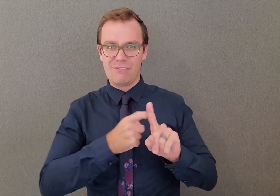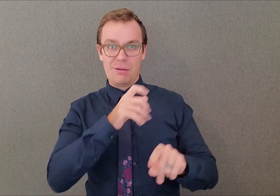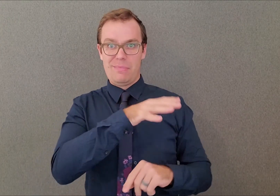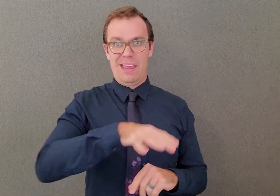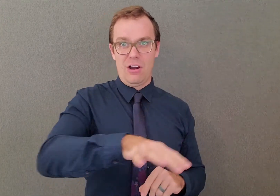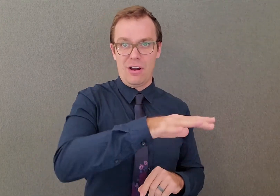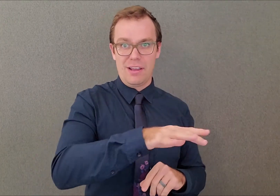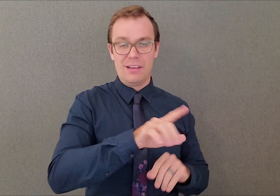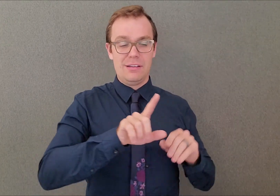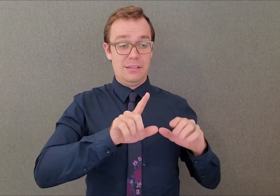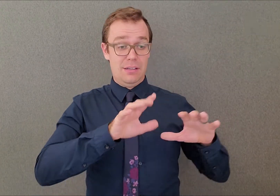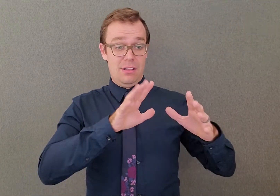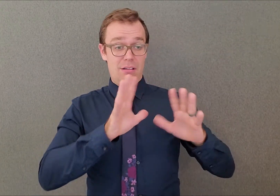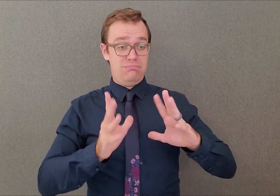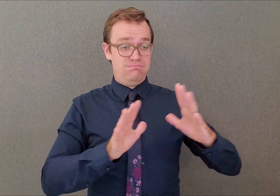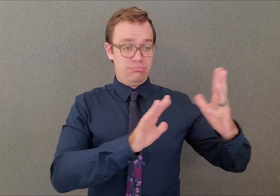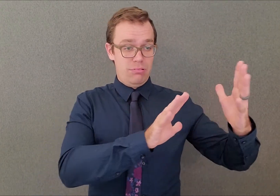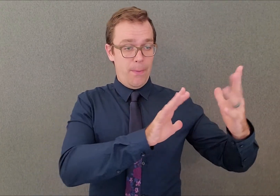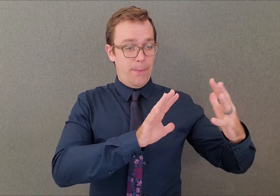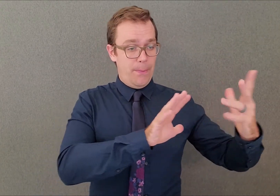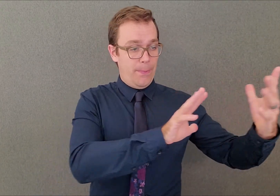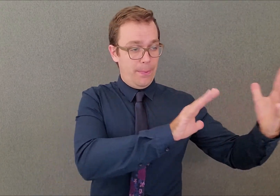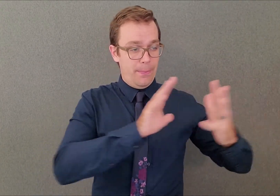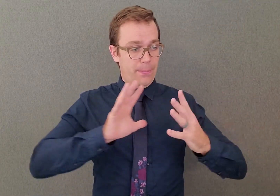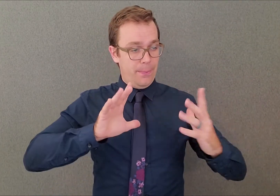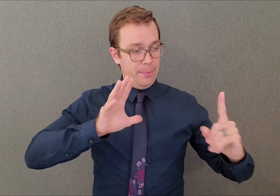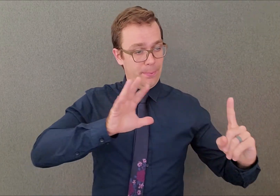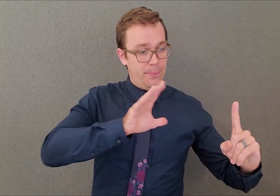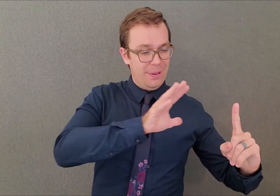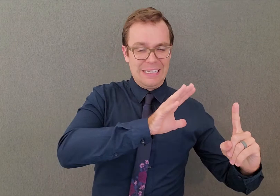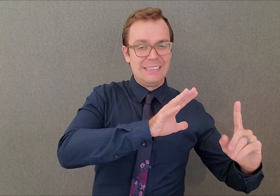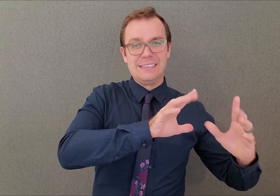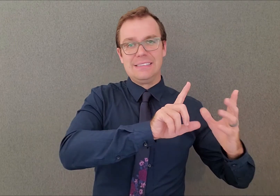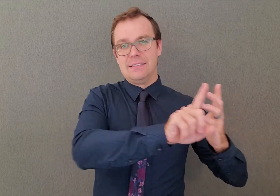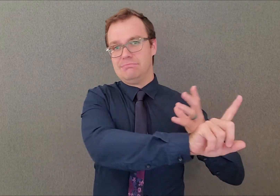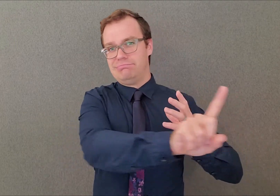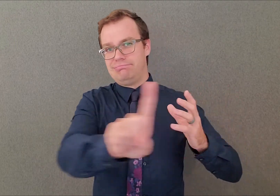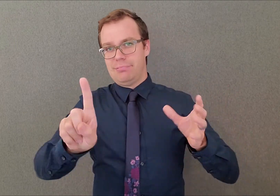Move away from the accident scene and help keep others away.